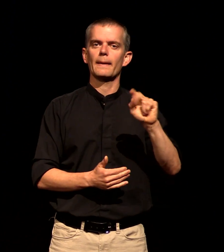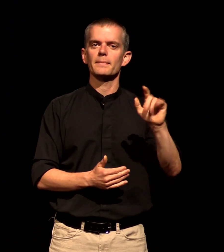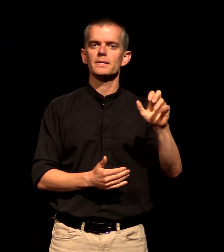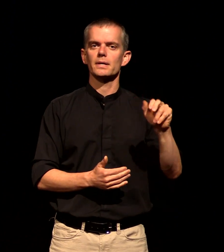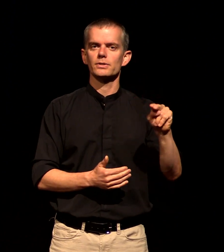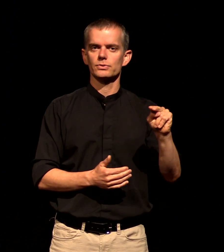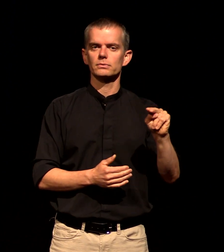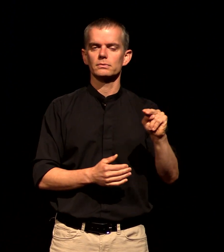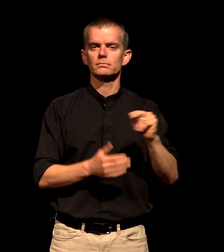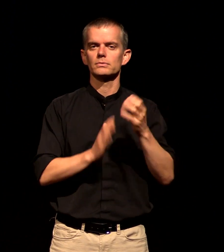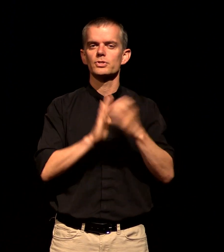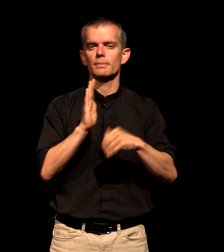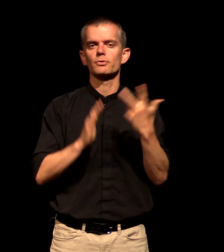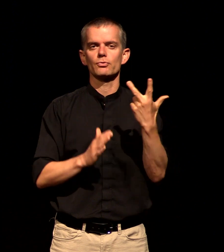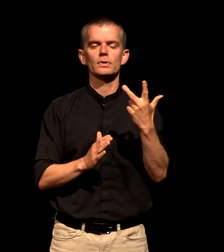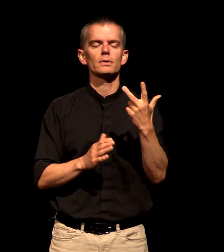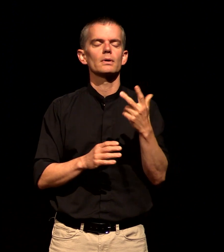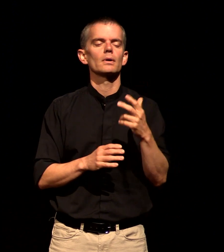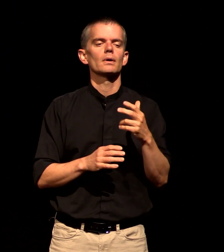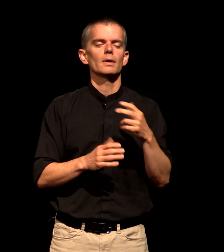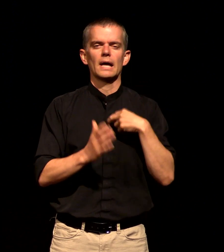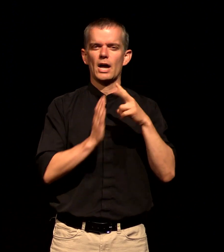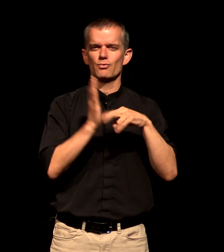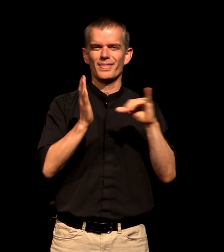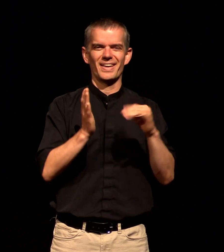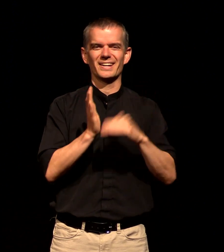read it this week, several times and the first 20 verses they are